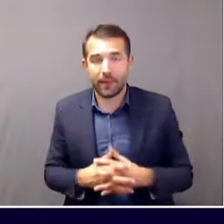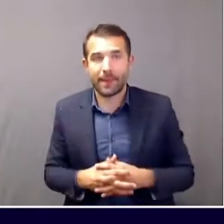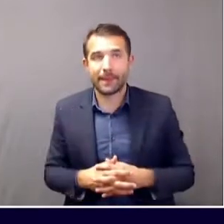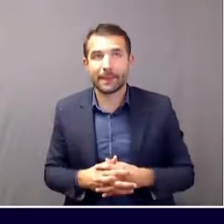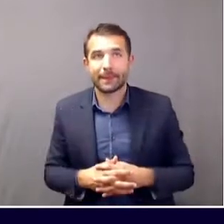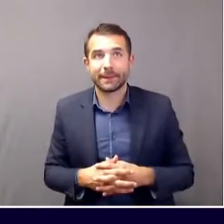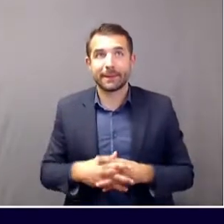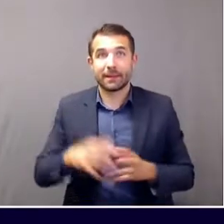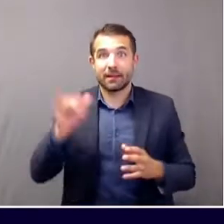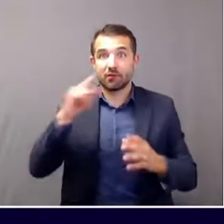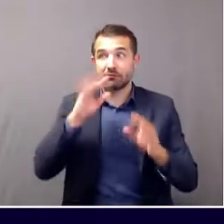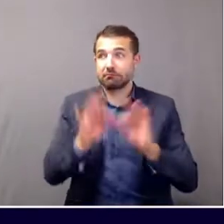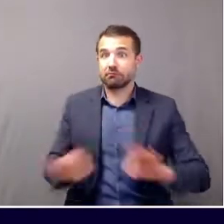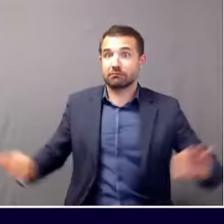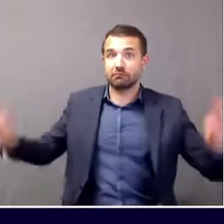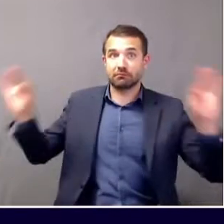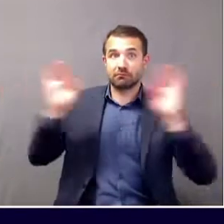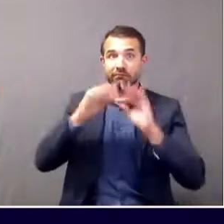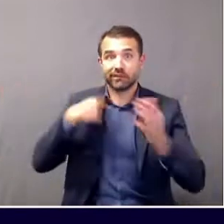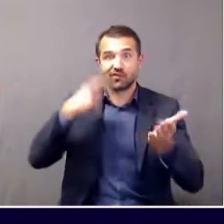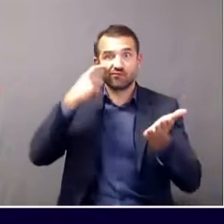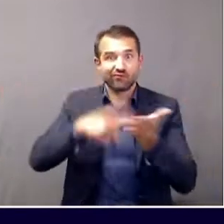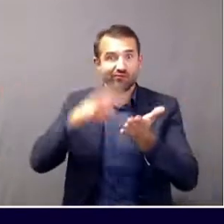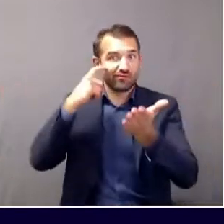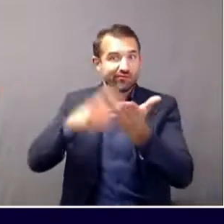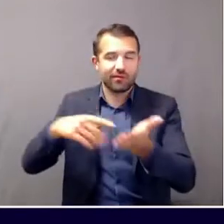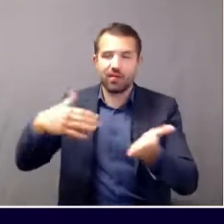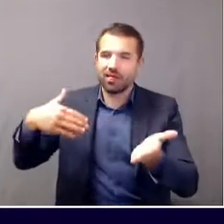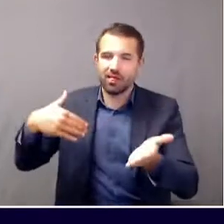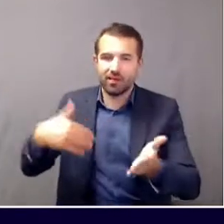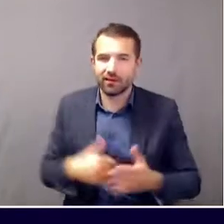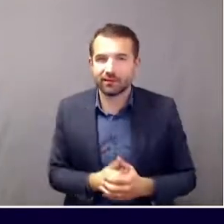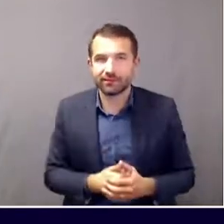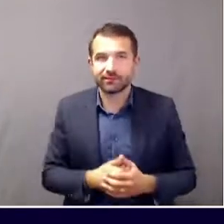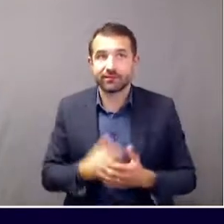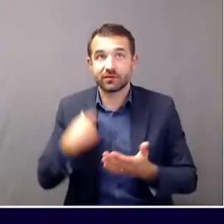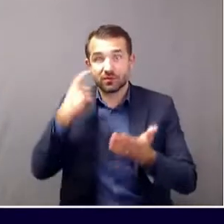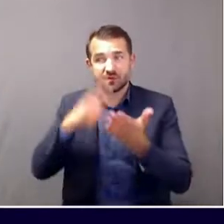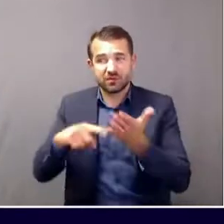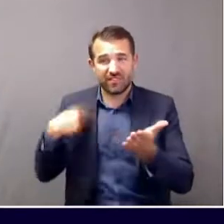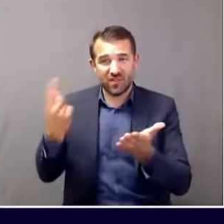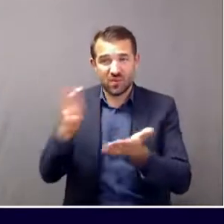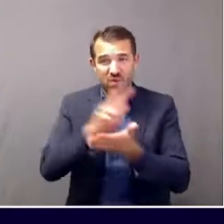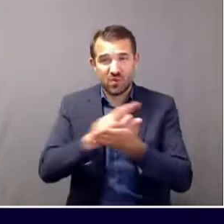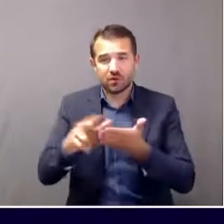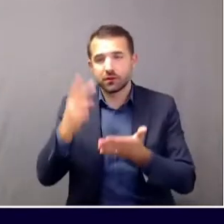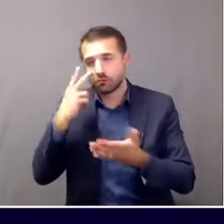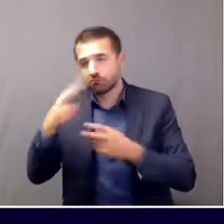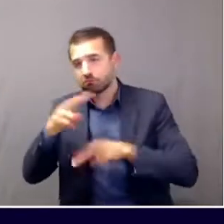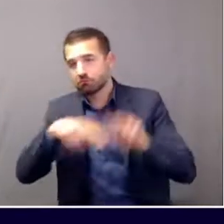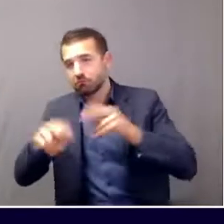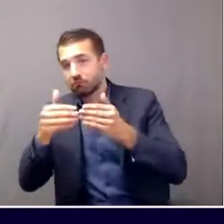still need a little bit more data but that has been a trend